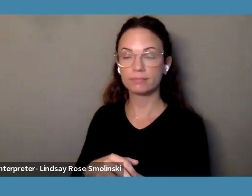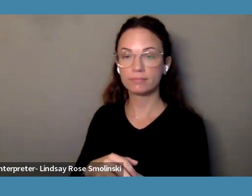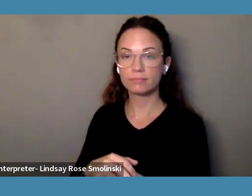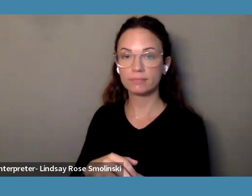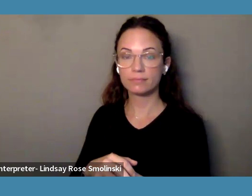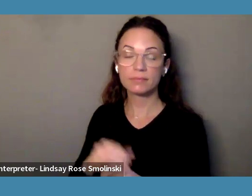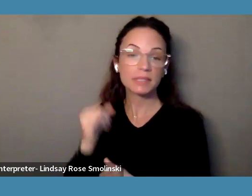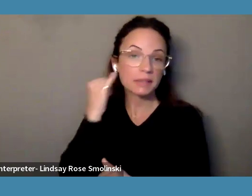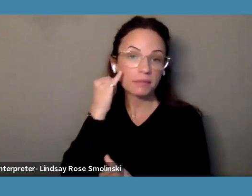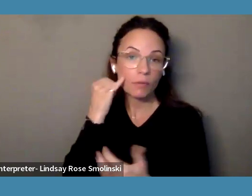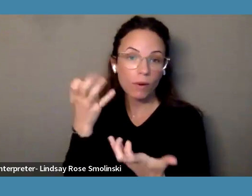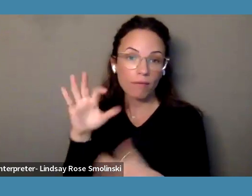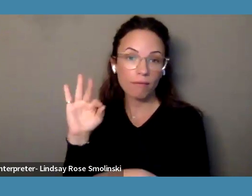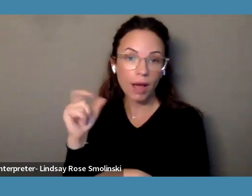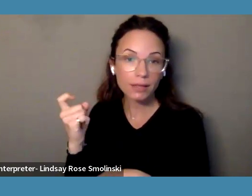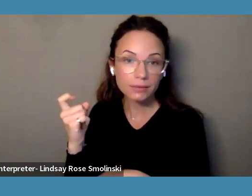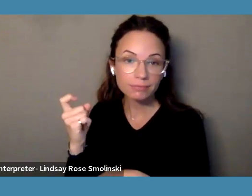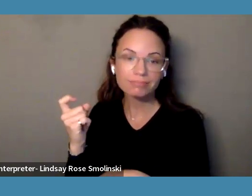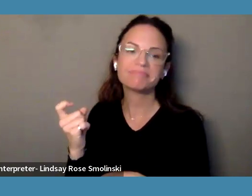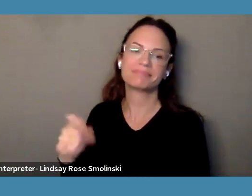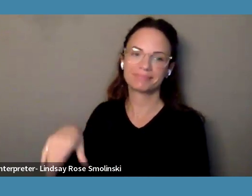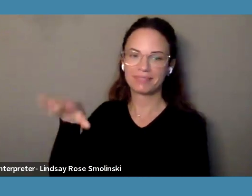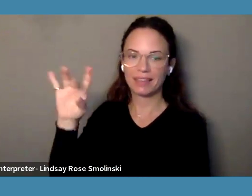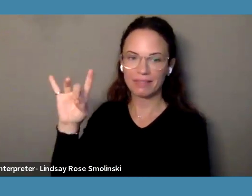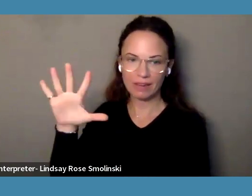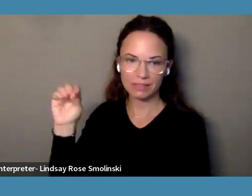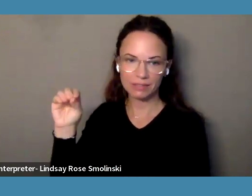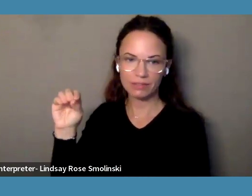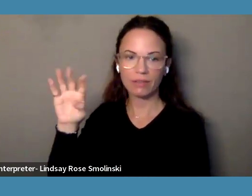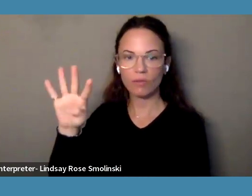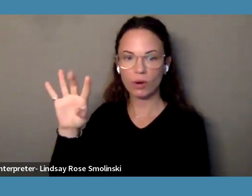or via fax at (850) 487-1423.